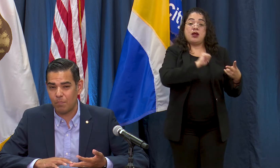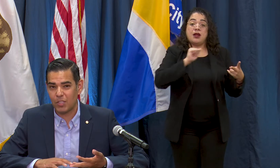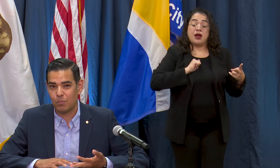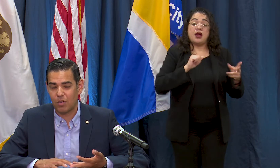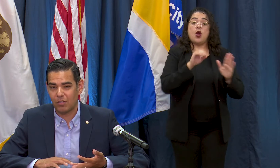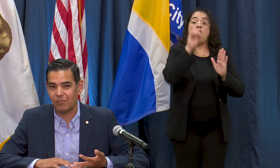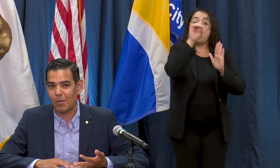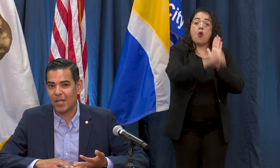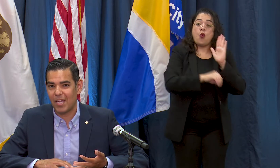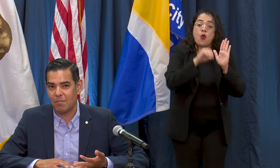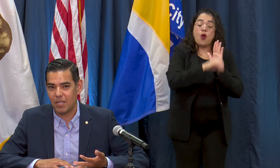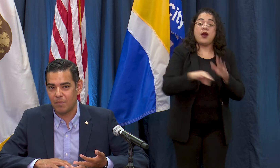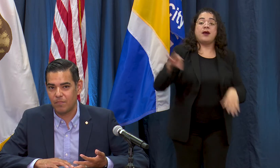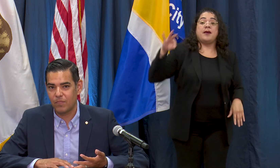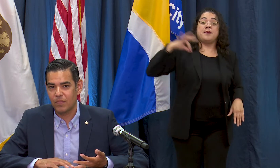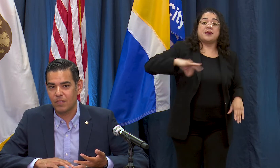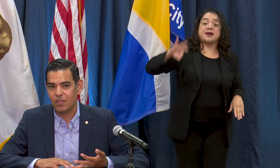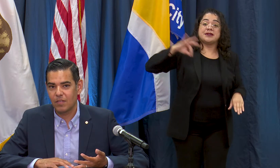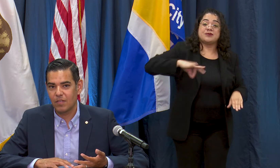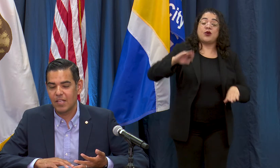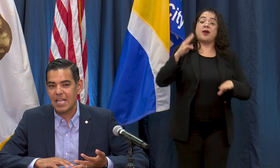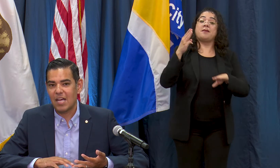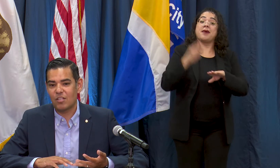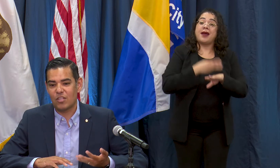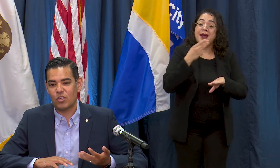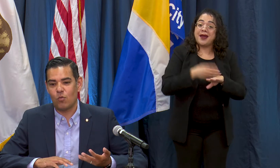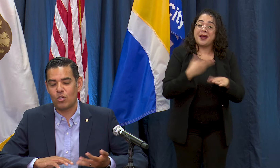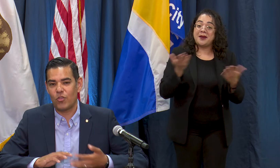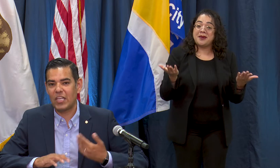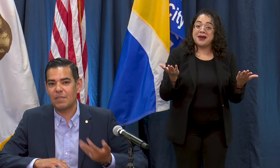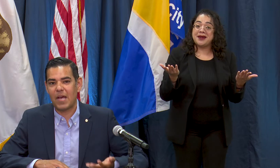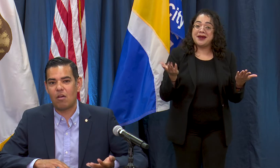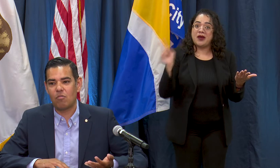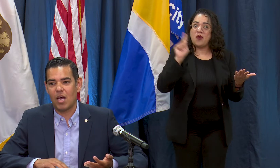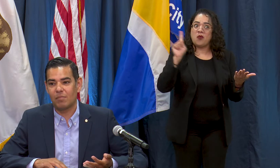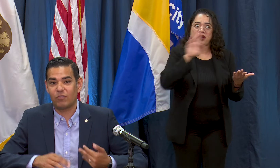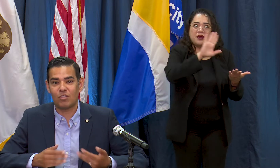Pittsburgh, lift out Miami, left out